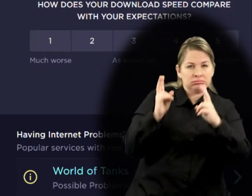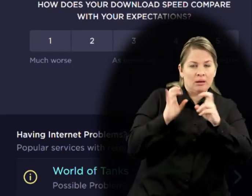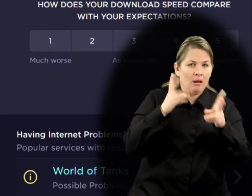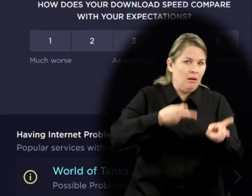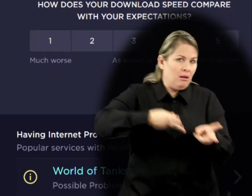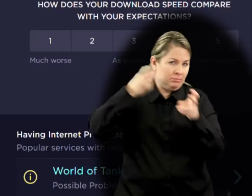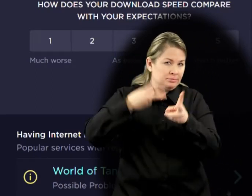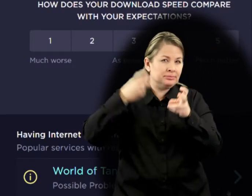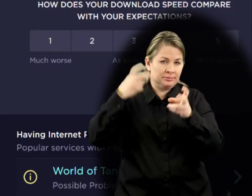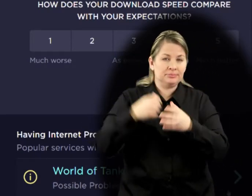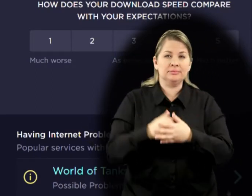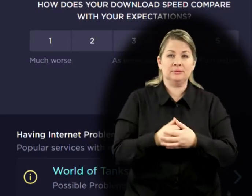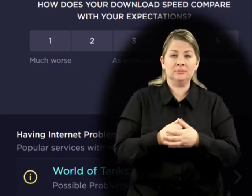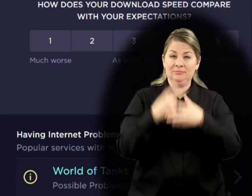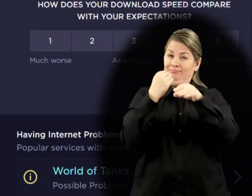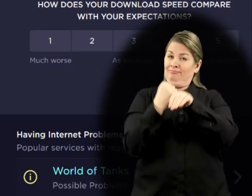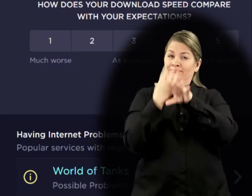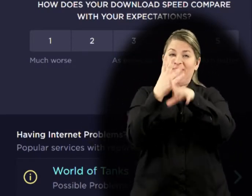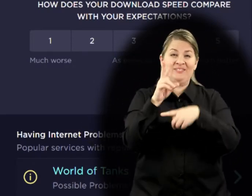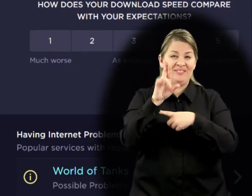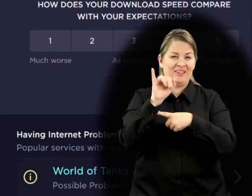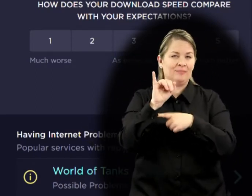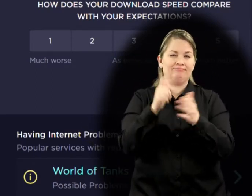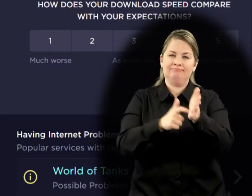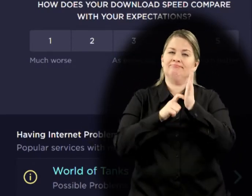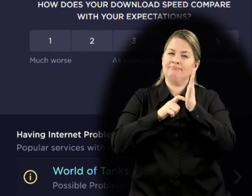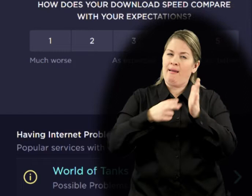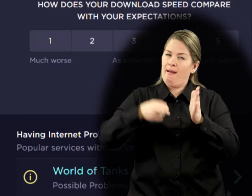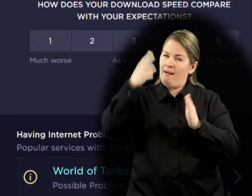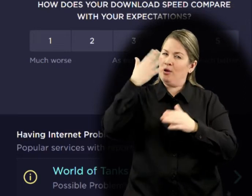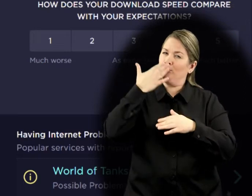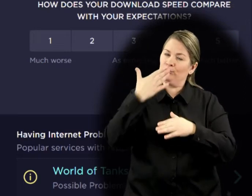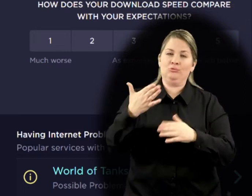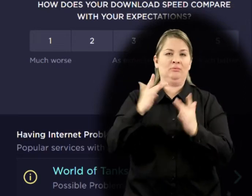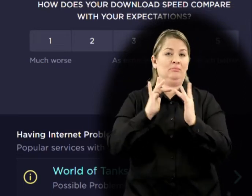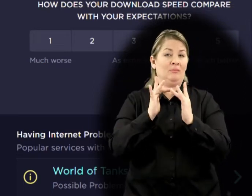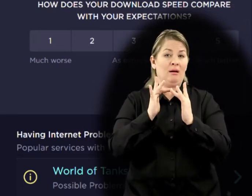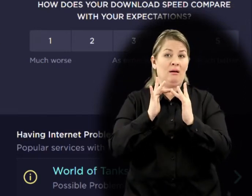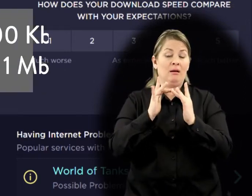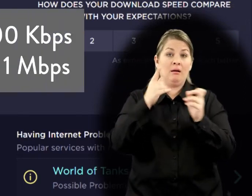This test will provide you with your download and upload speeds for operating VRI.